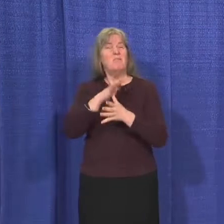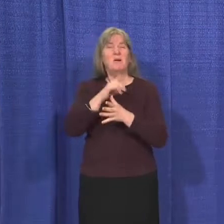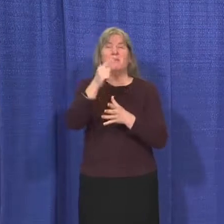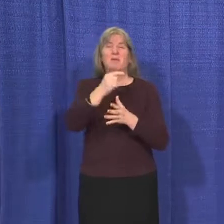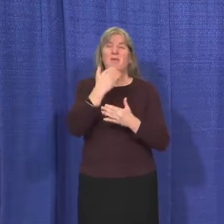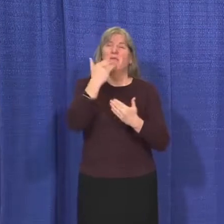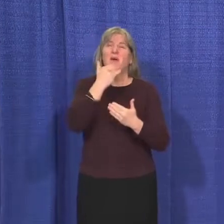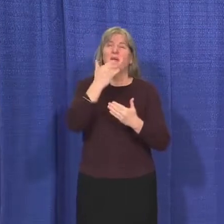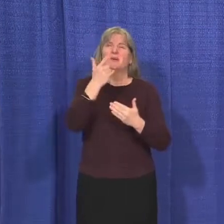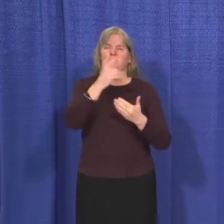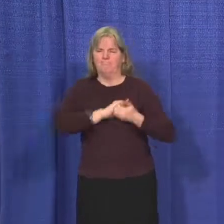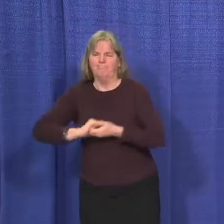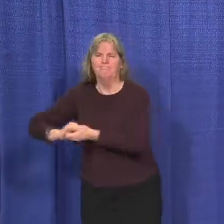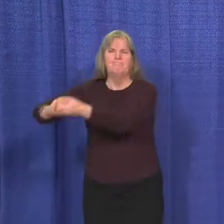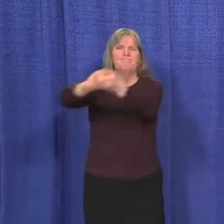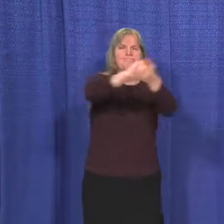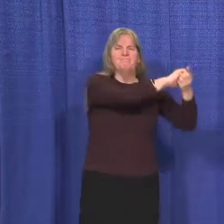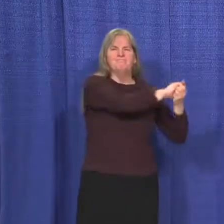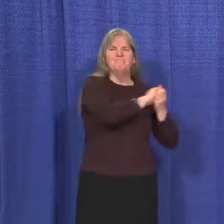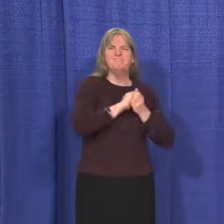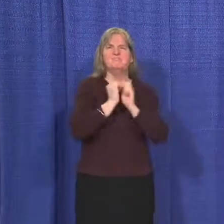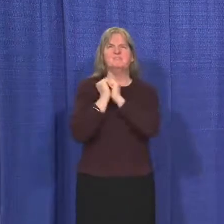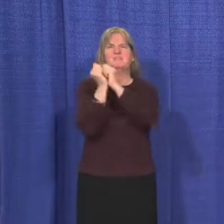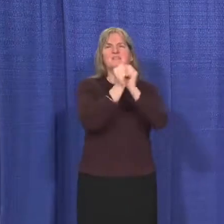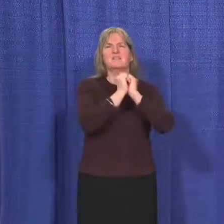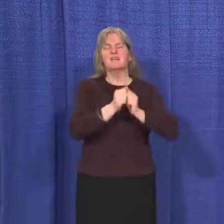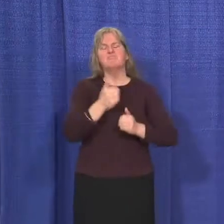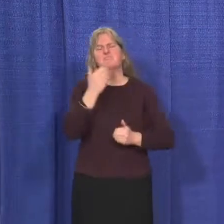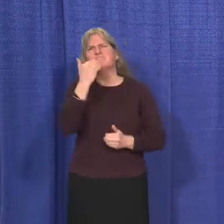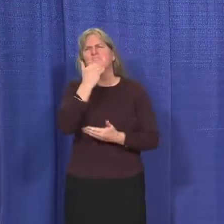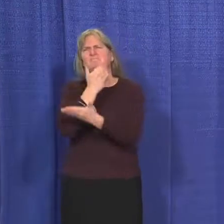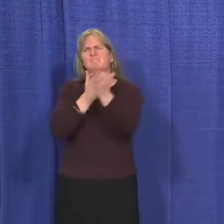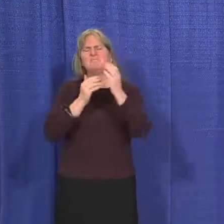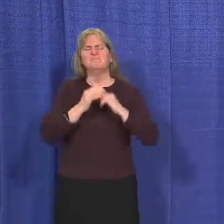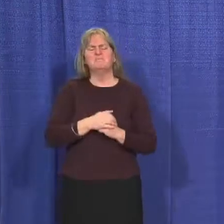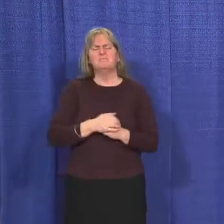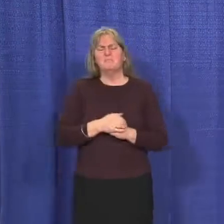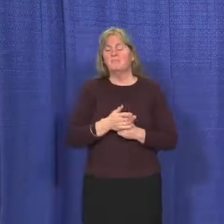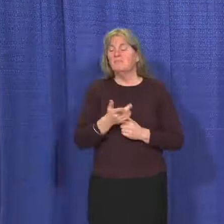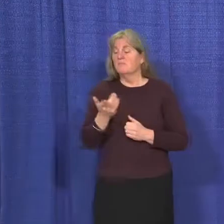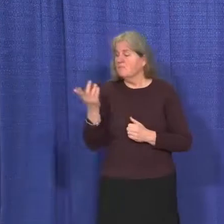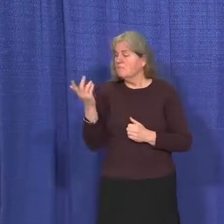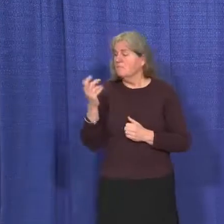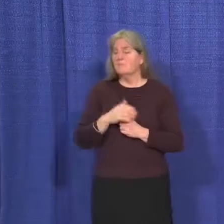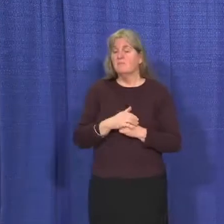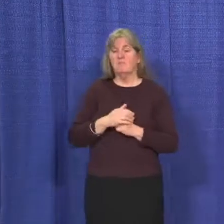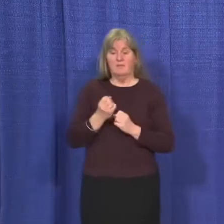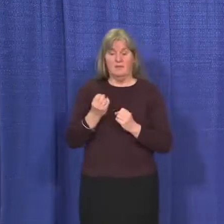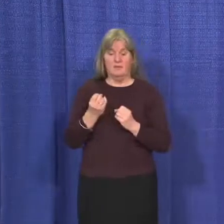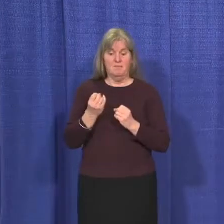together in a time of crisis. With a variety over strict of measures continuing in a number